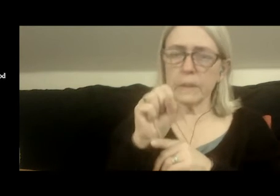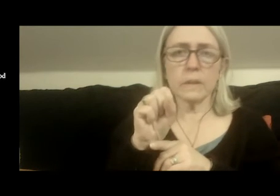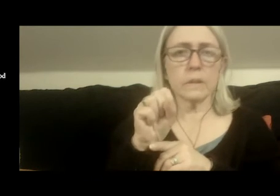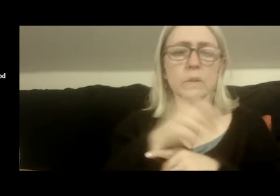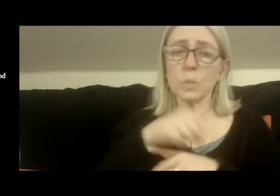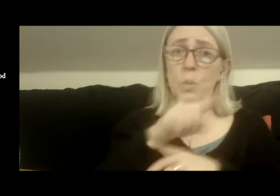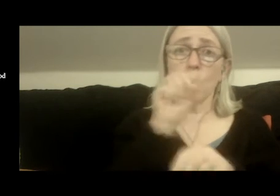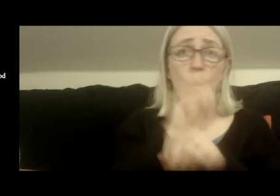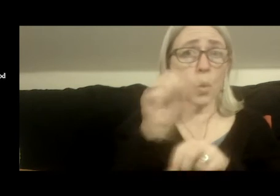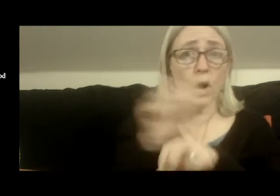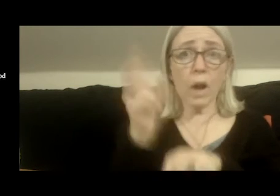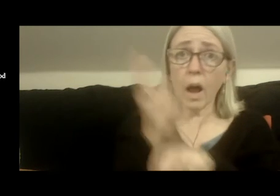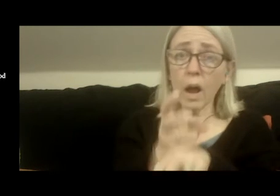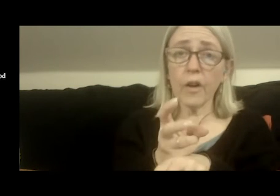the animals if they could talk would say thank you.